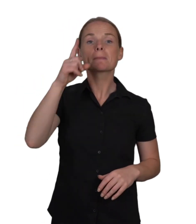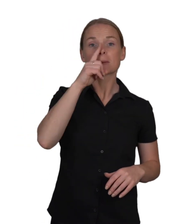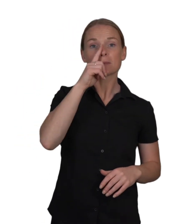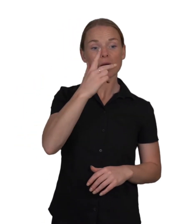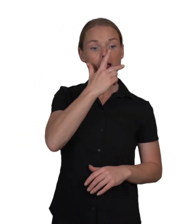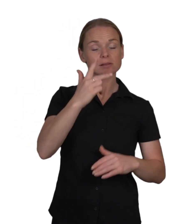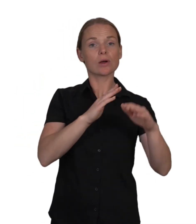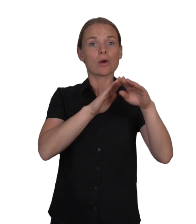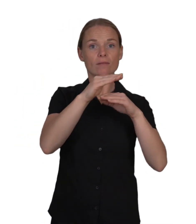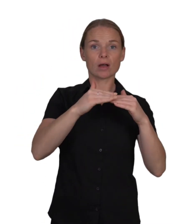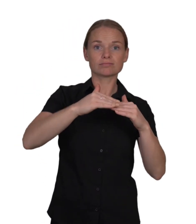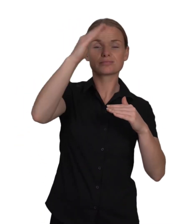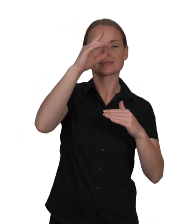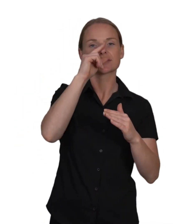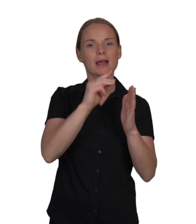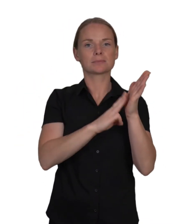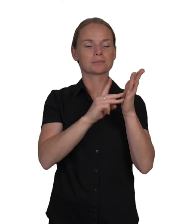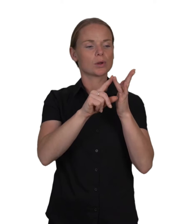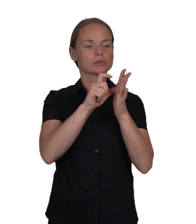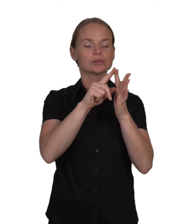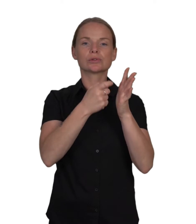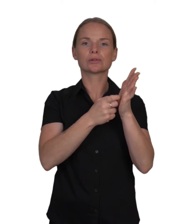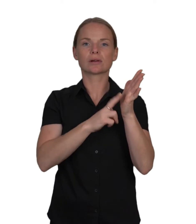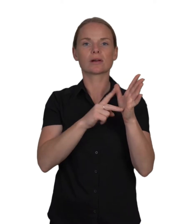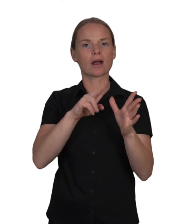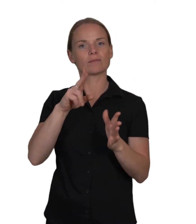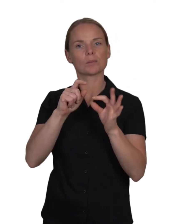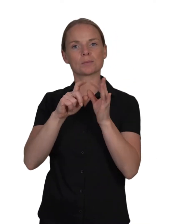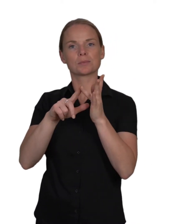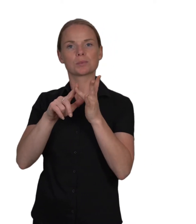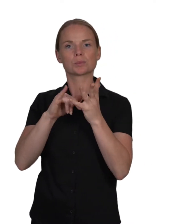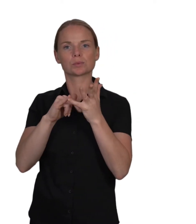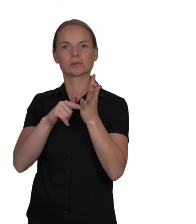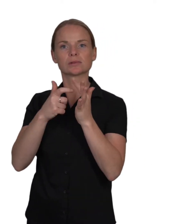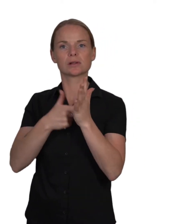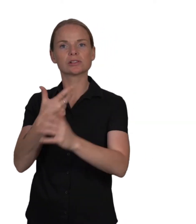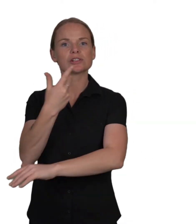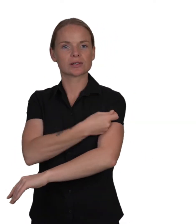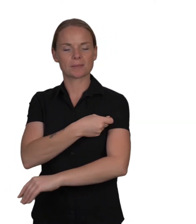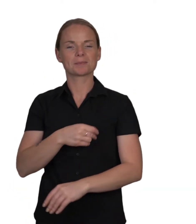People aged 18 years and older can receive Moderna vaccine for their booster dose